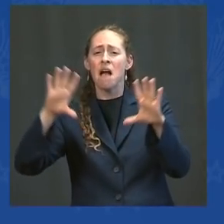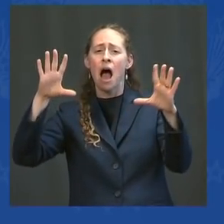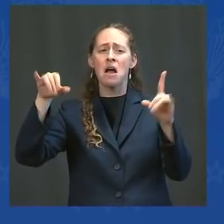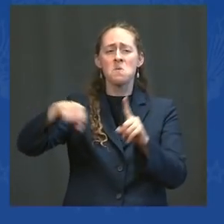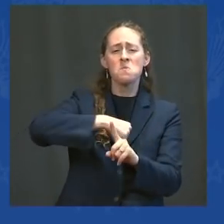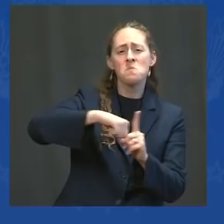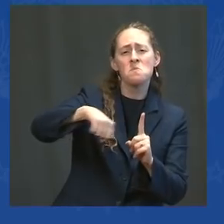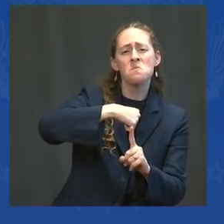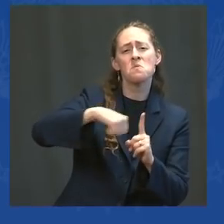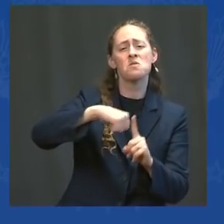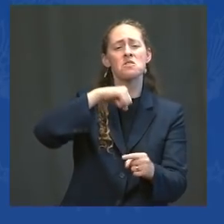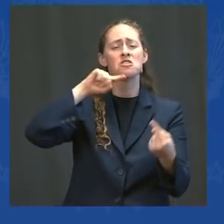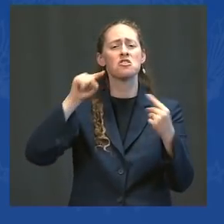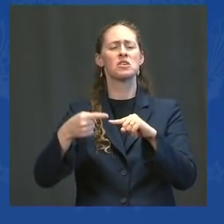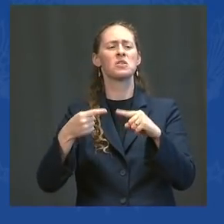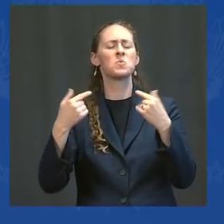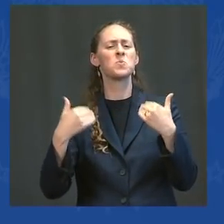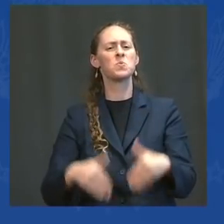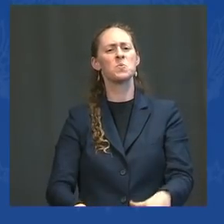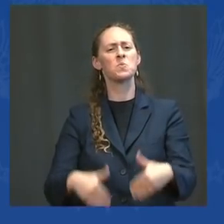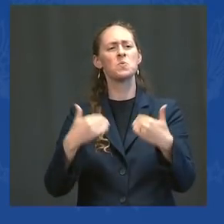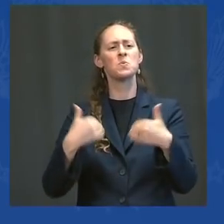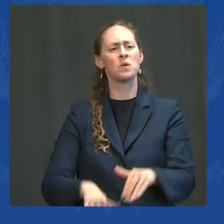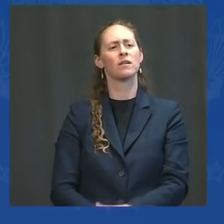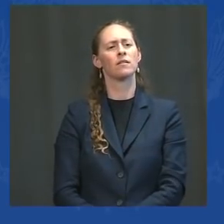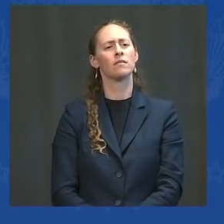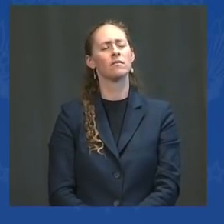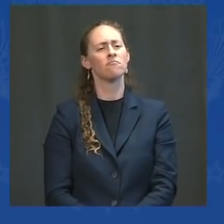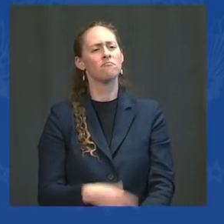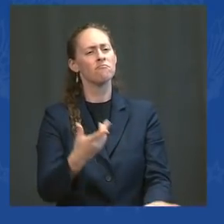When asked what he was fighting for, Officer Hodges, who is here today,